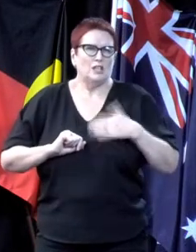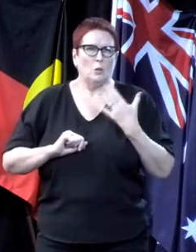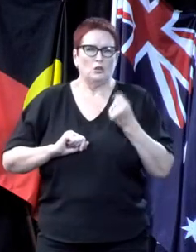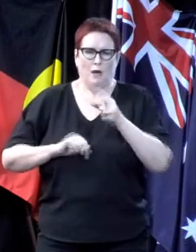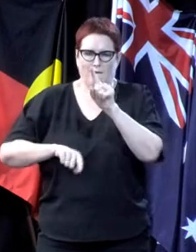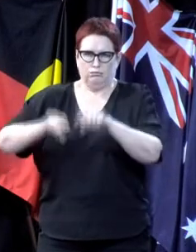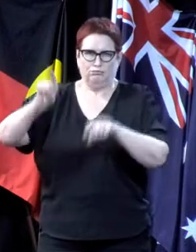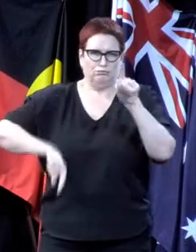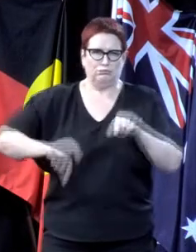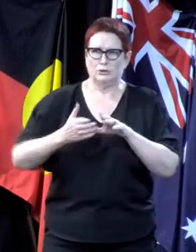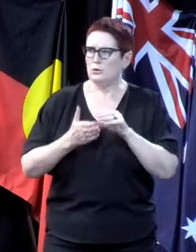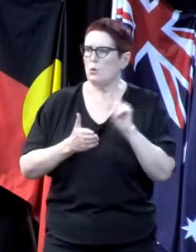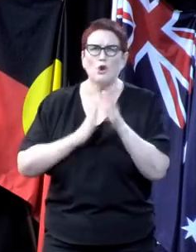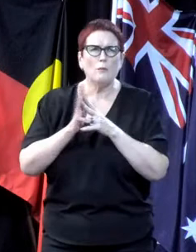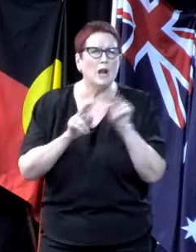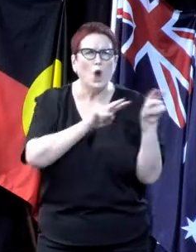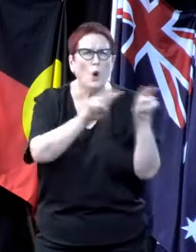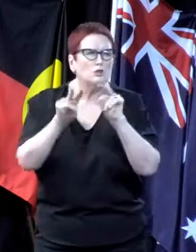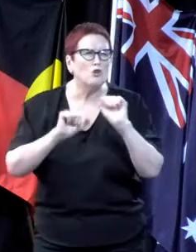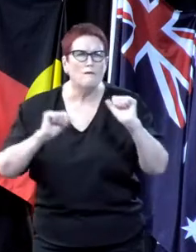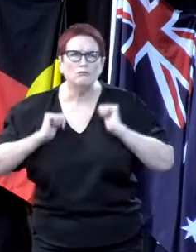OK, what's an observed practice which would indicate that?